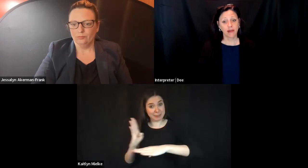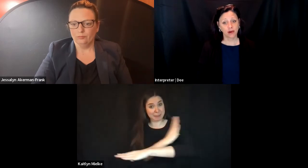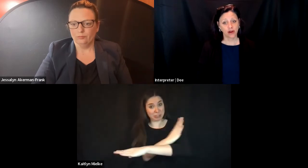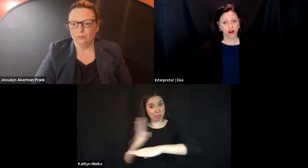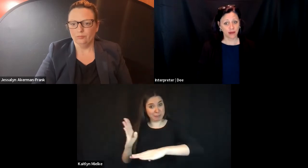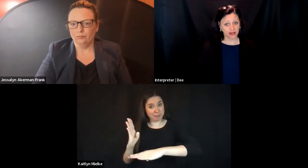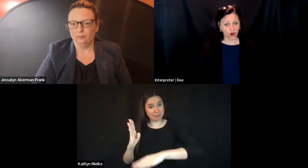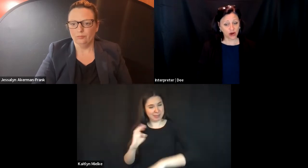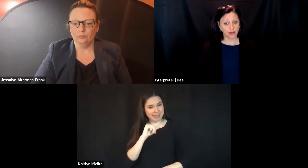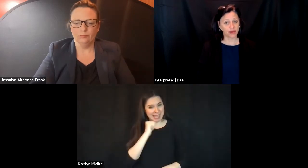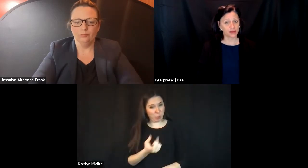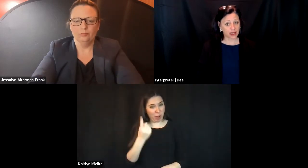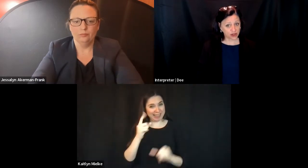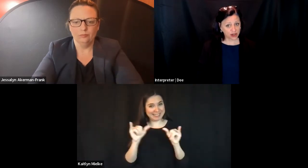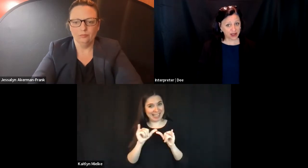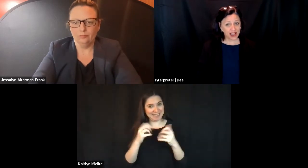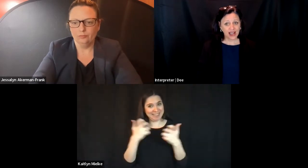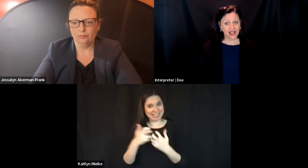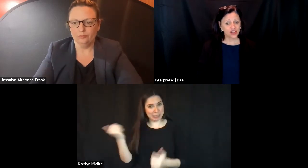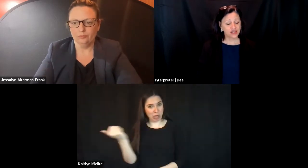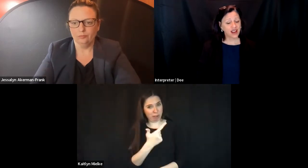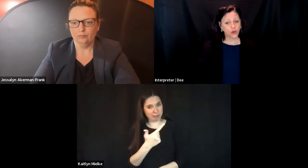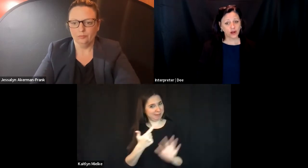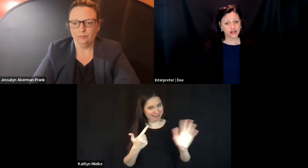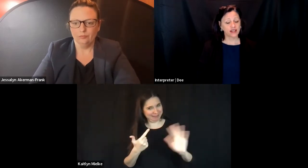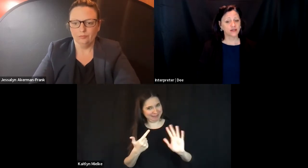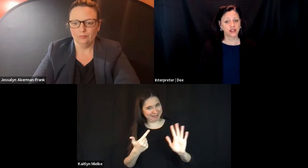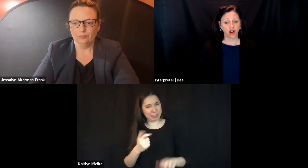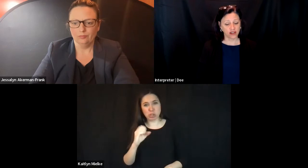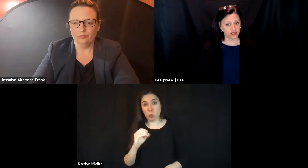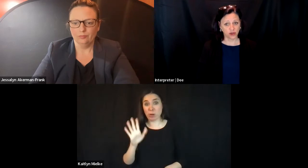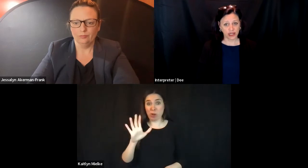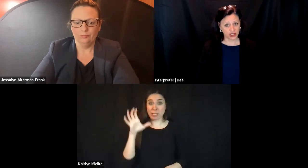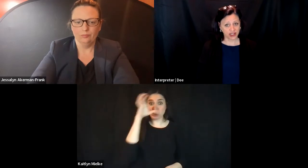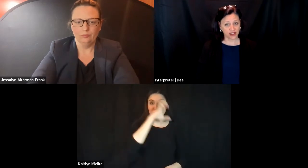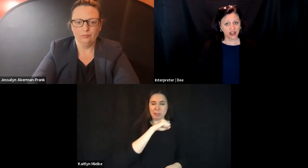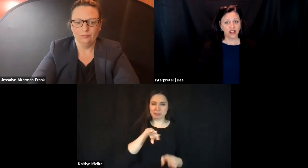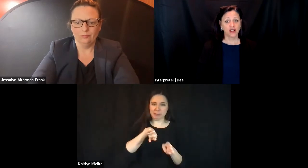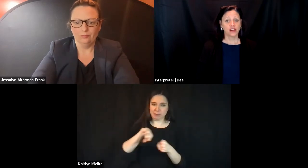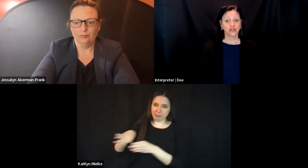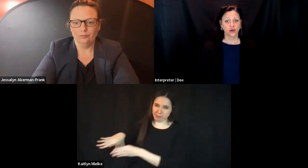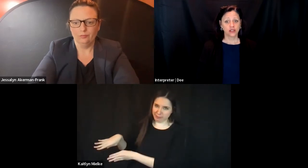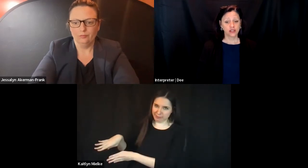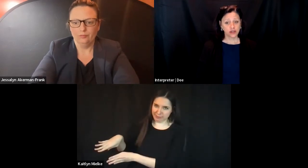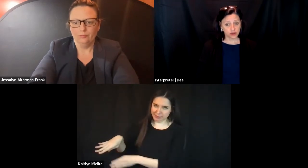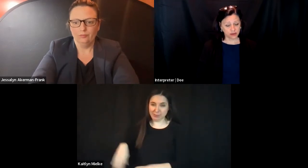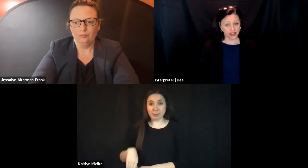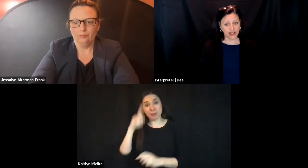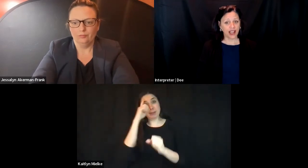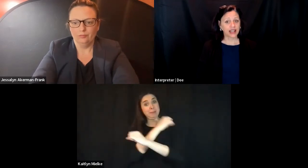What would you prefer them to know how to communicate with you?